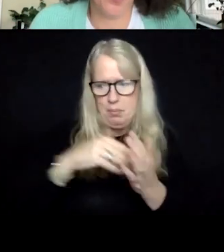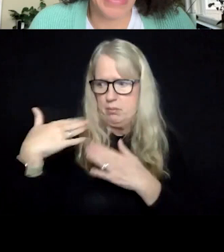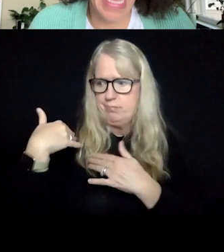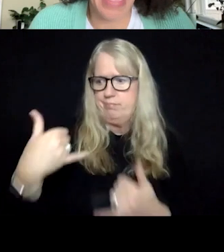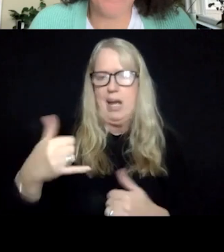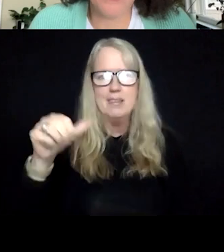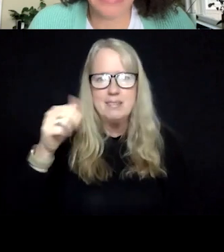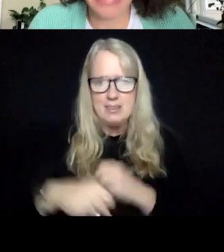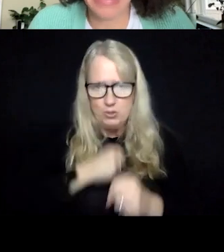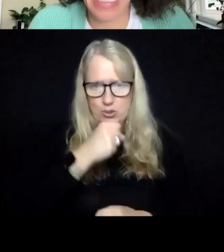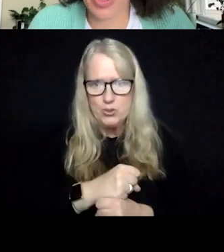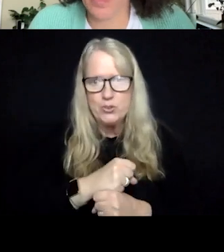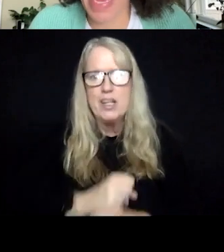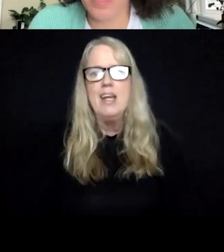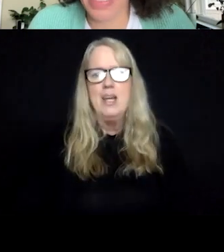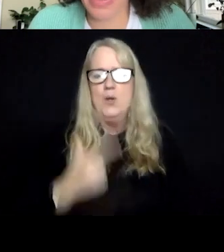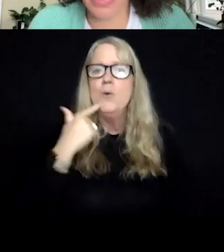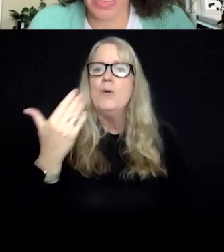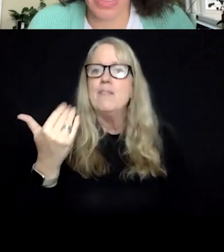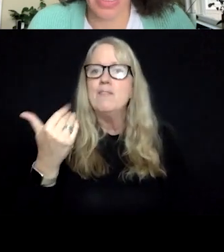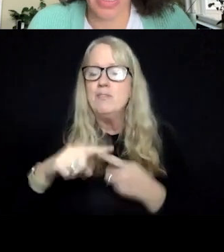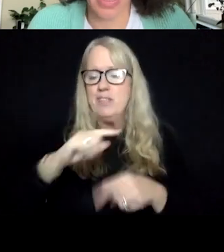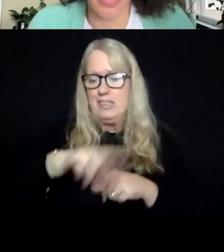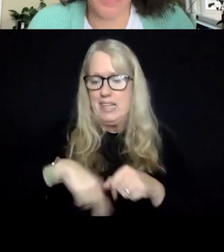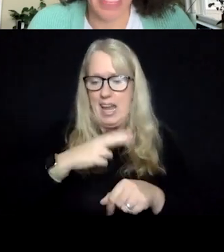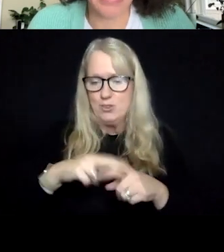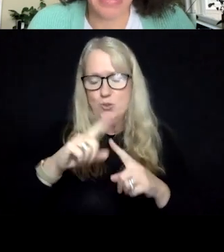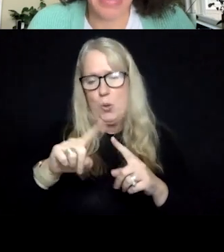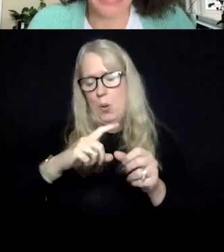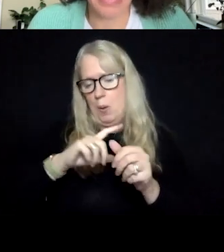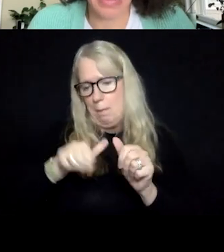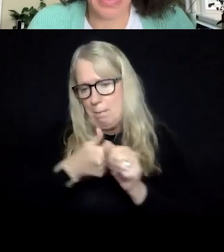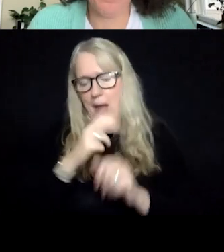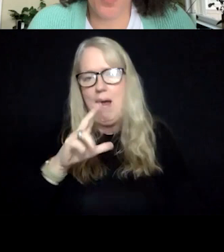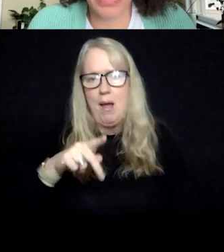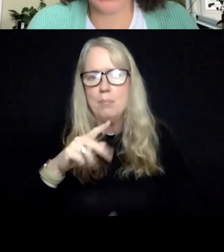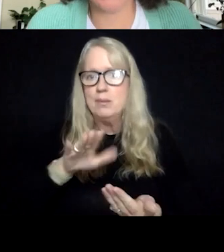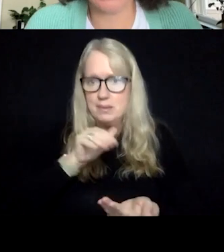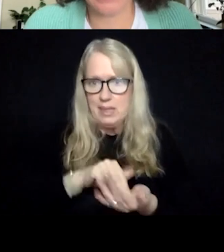WE HAVE 15 NATIONAL BACK UP CENTERS AND THEN ONE OF THE THINGS IS